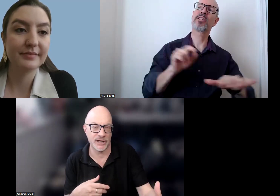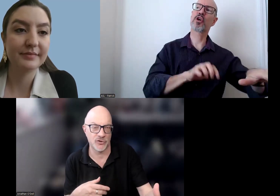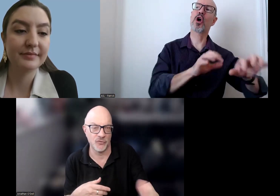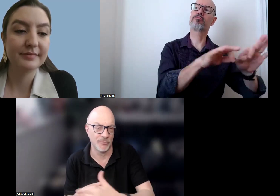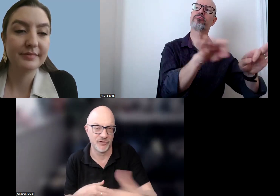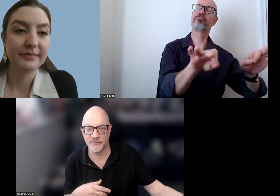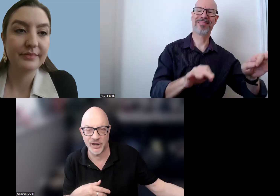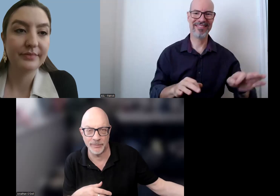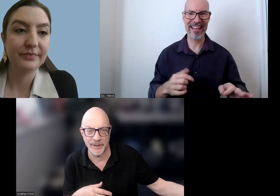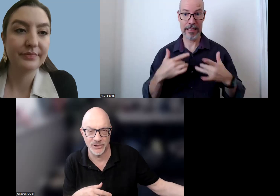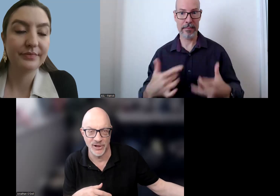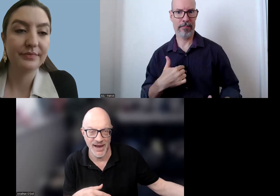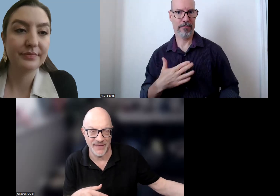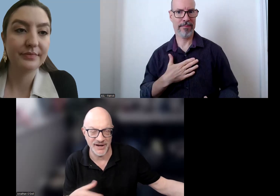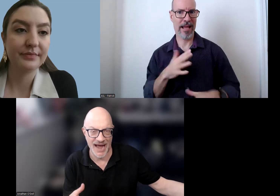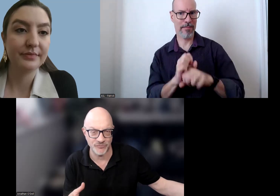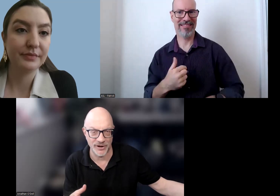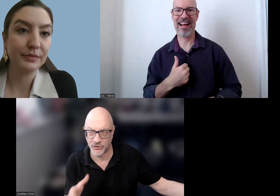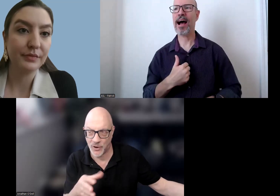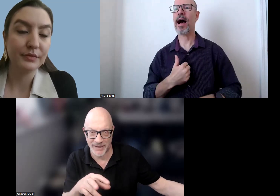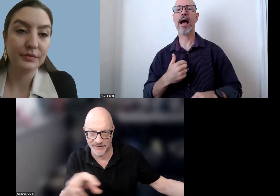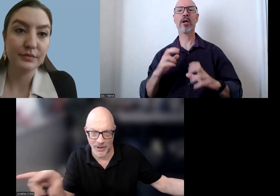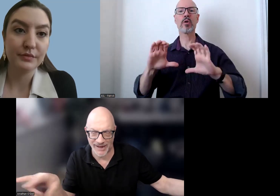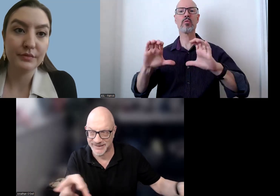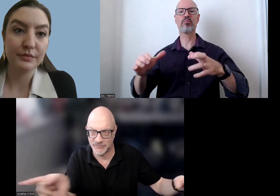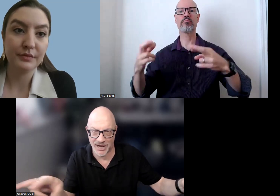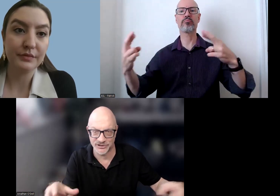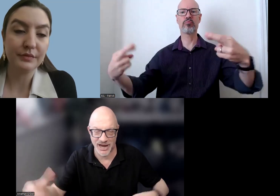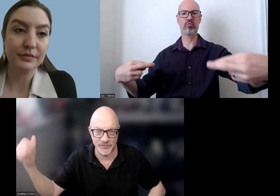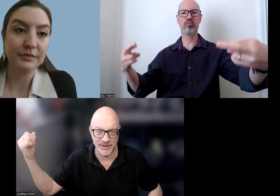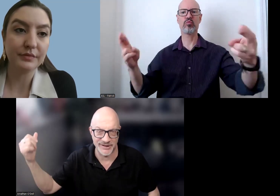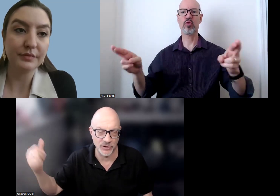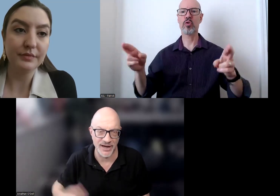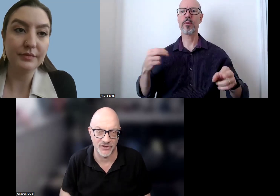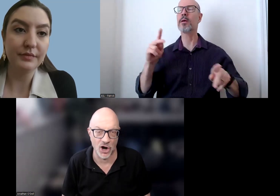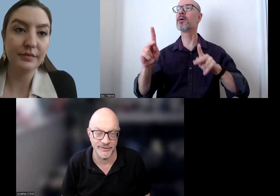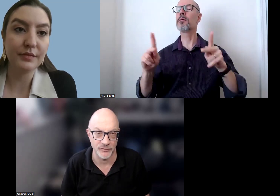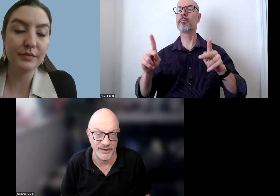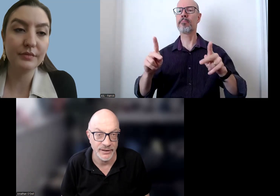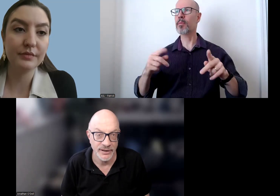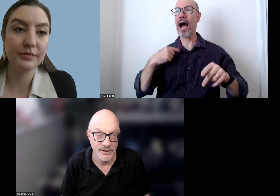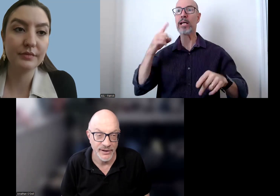not going to check everybody's ears to see if they have hearing aids, and I walk through full of hearing people, and I'm glancing